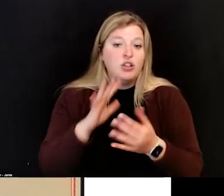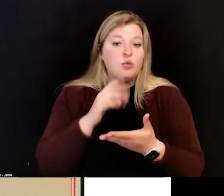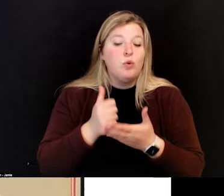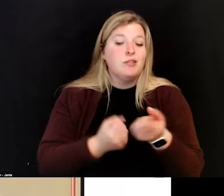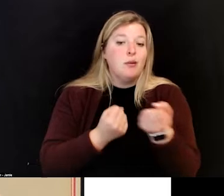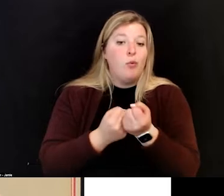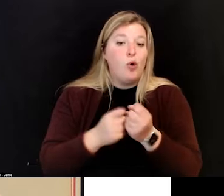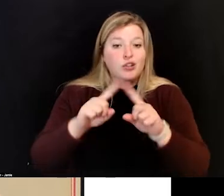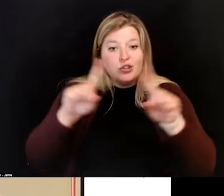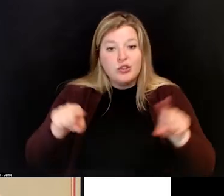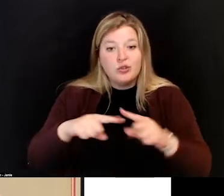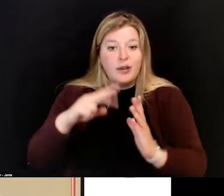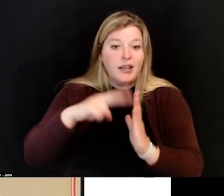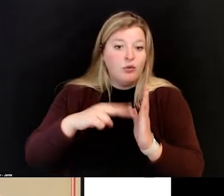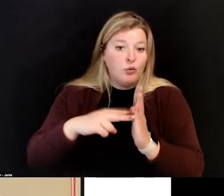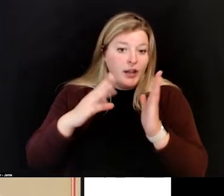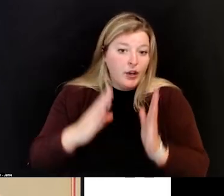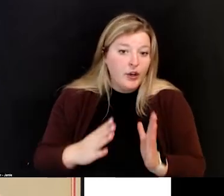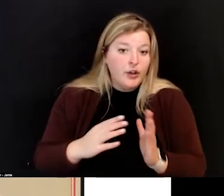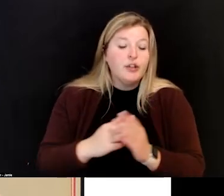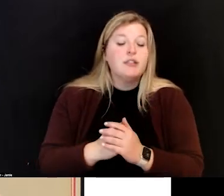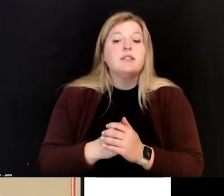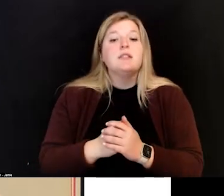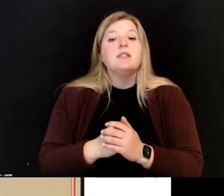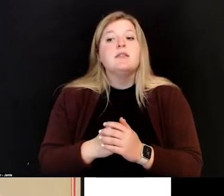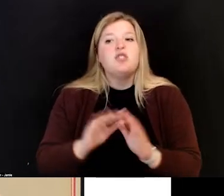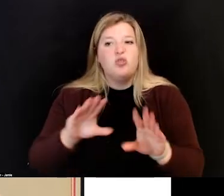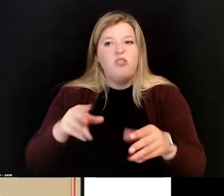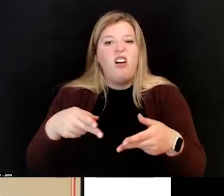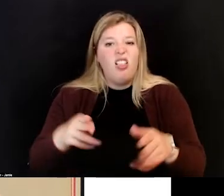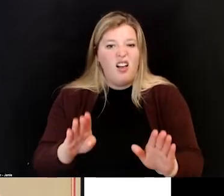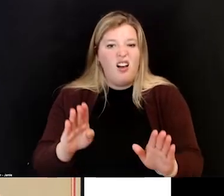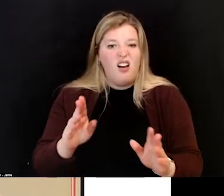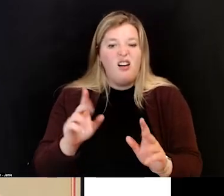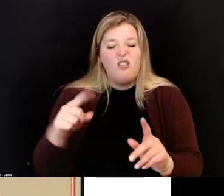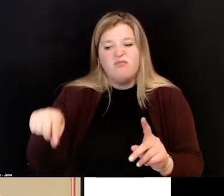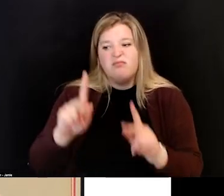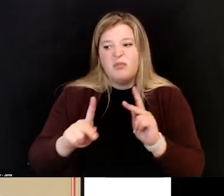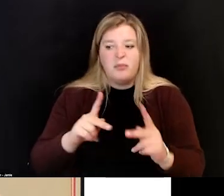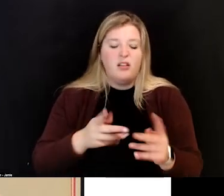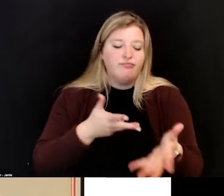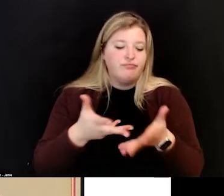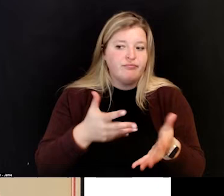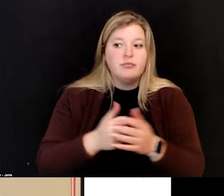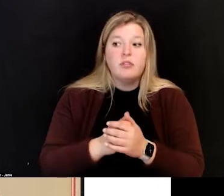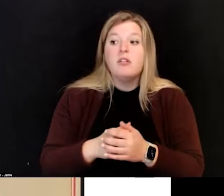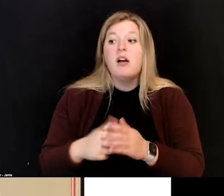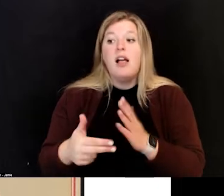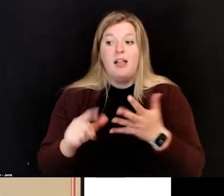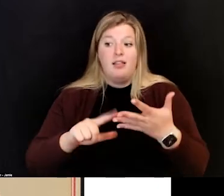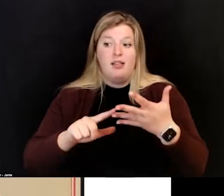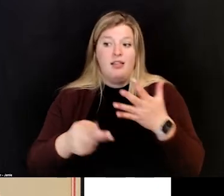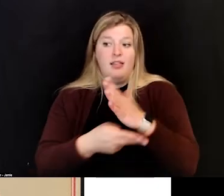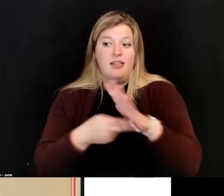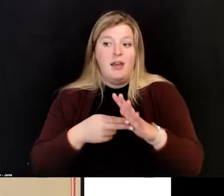and allows for more interaction from the screen reader side. Label in Name reduces confusion that happens